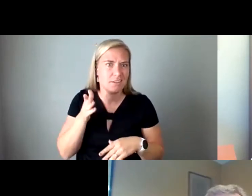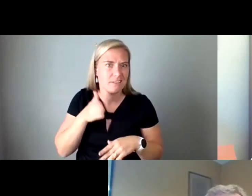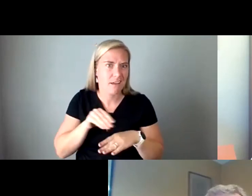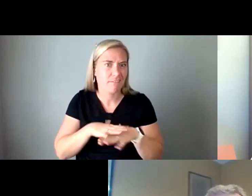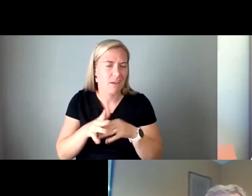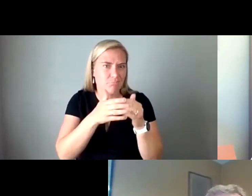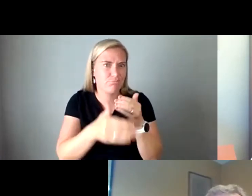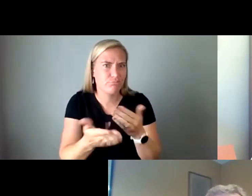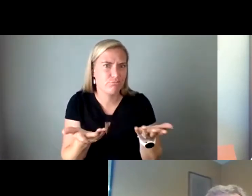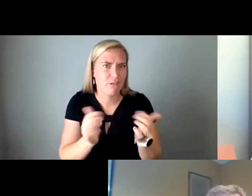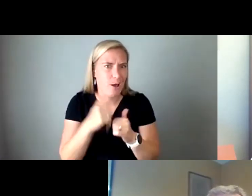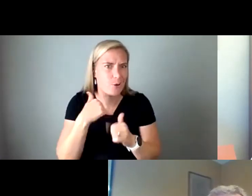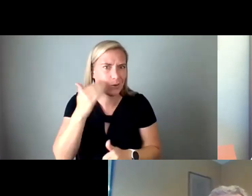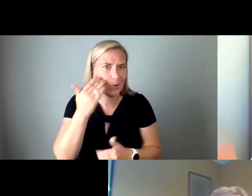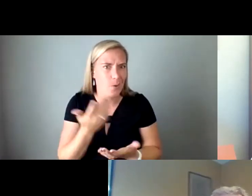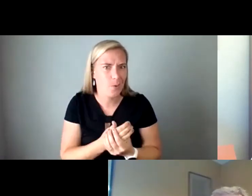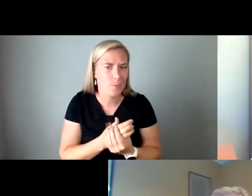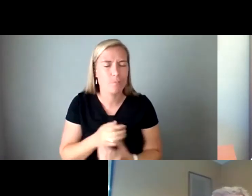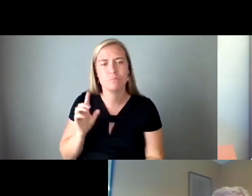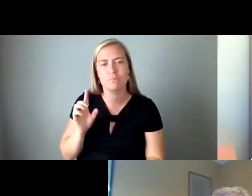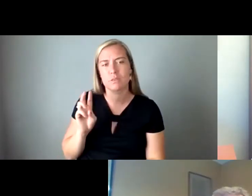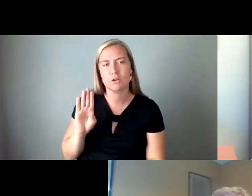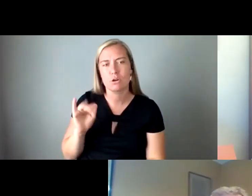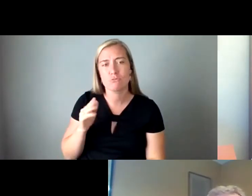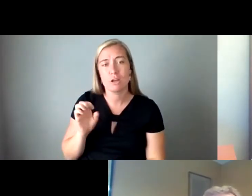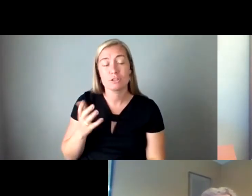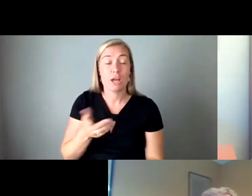You know another really good question. We don't know for certain. There is a